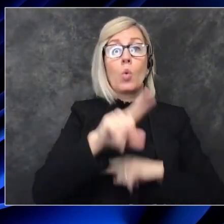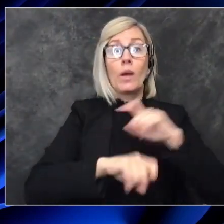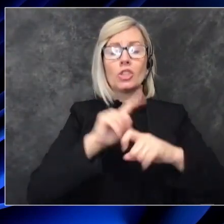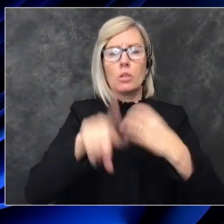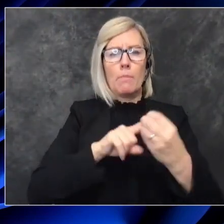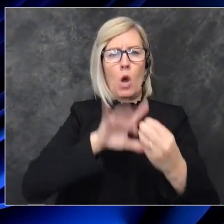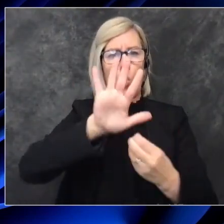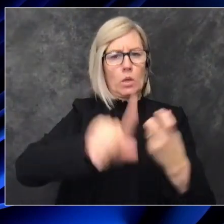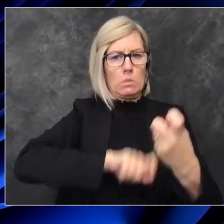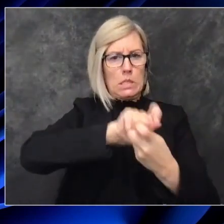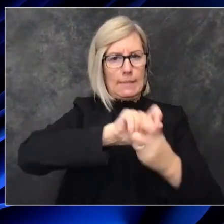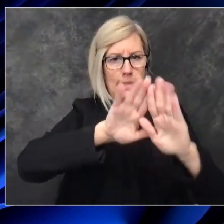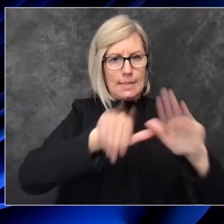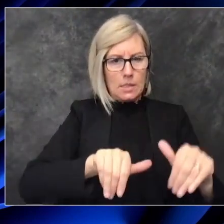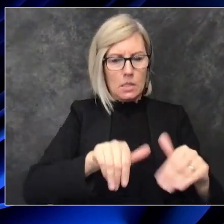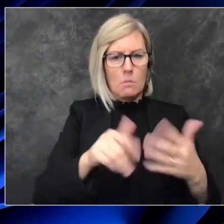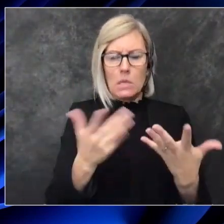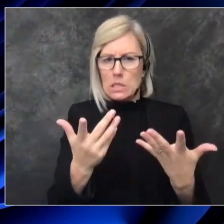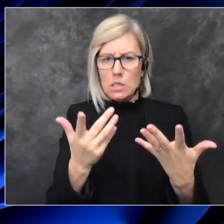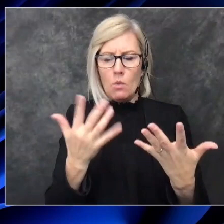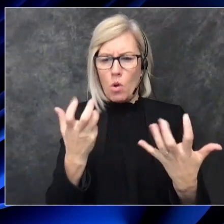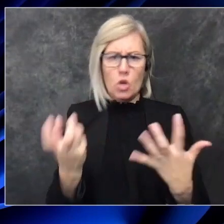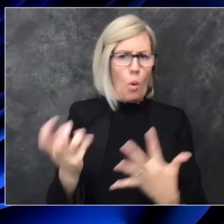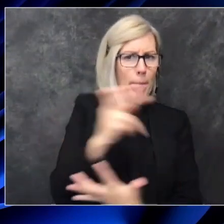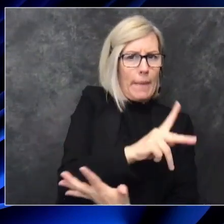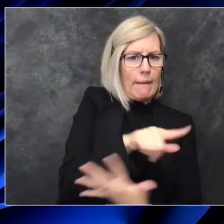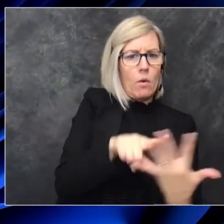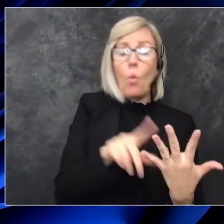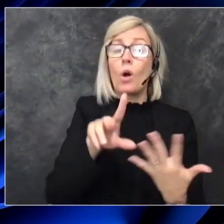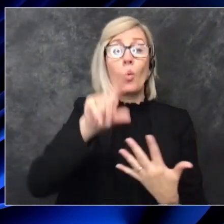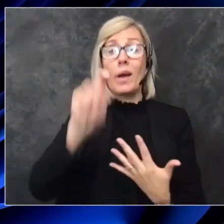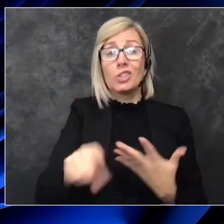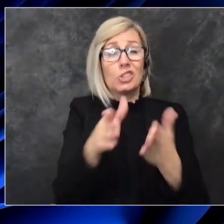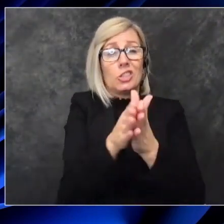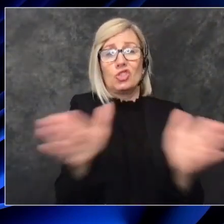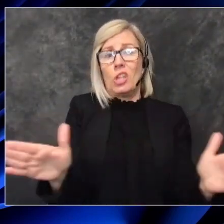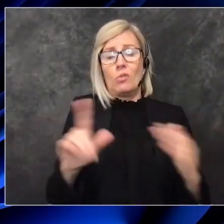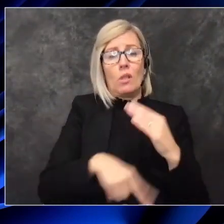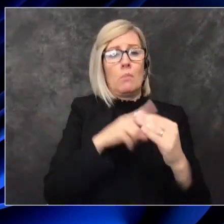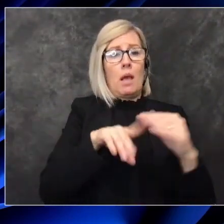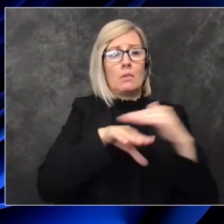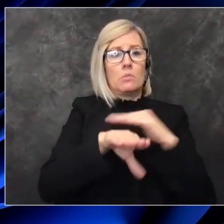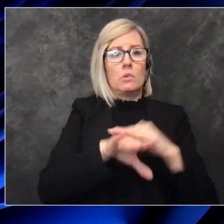need to go back to or just questions about accessibility in general, that's a great resource to go to,